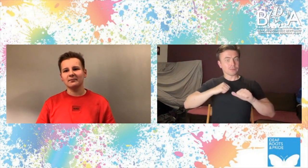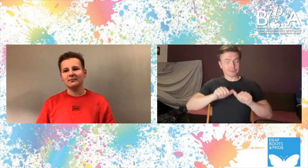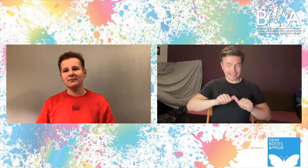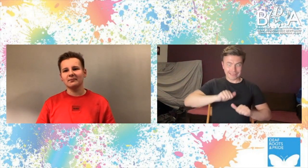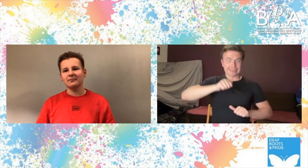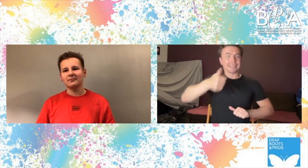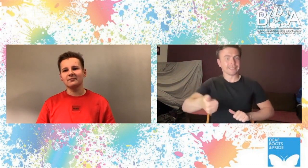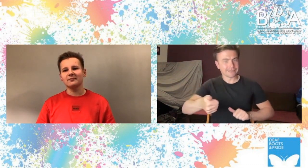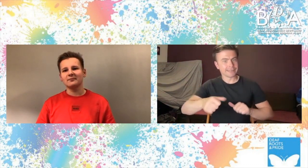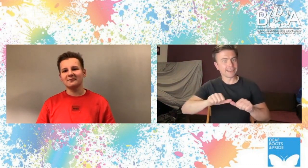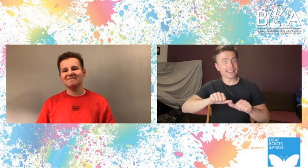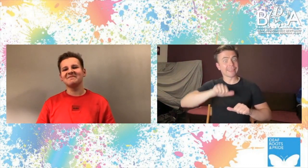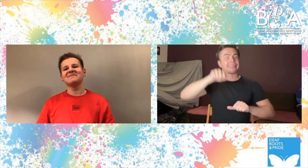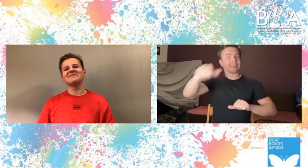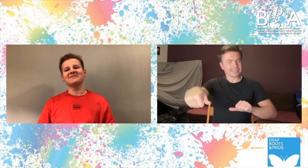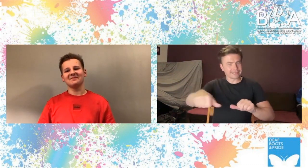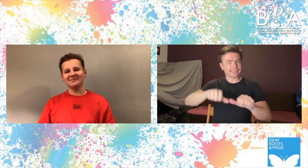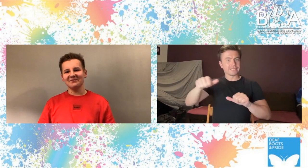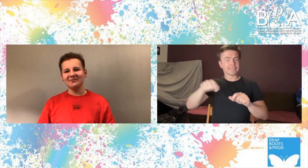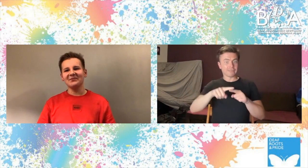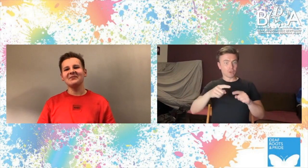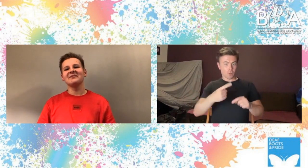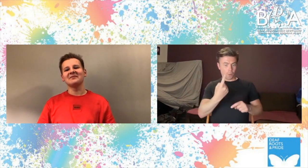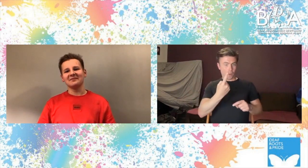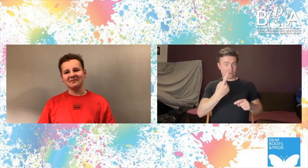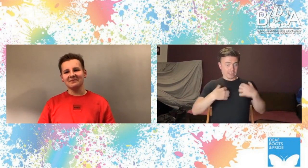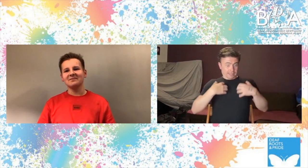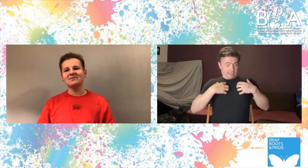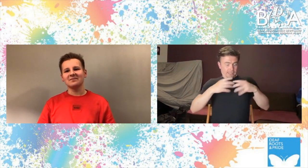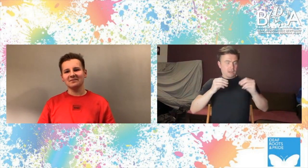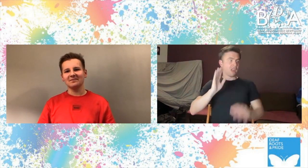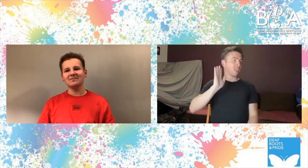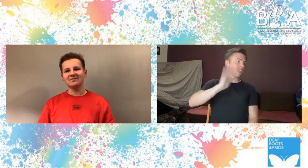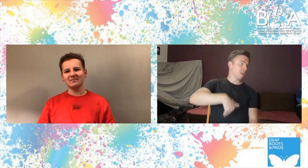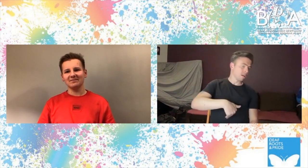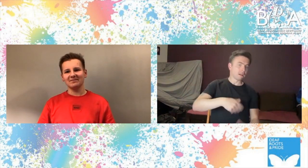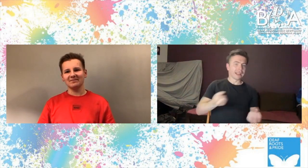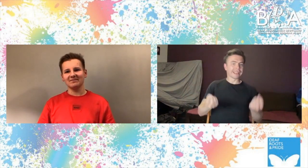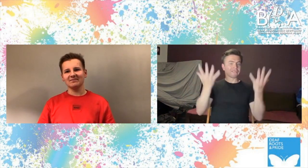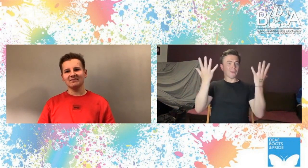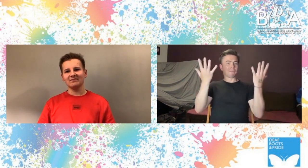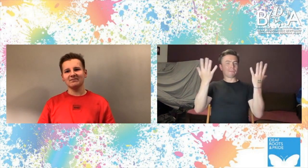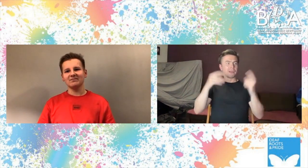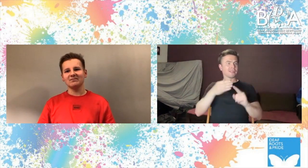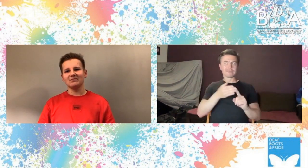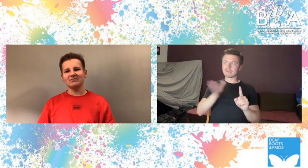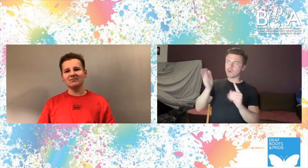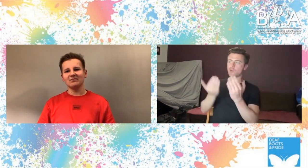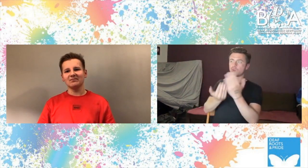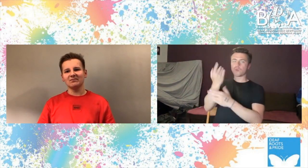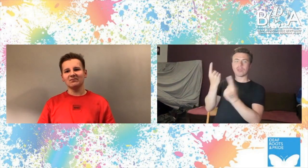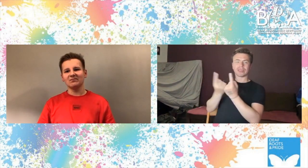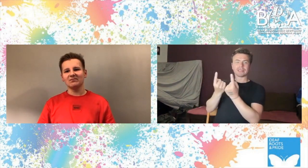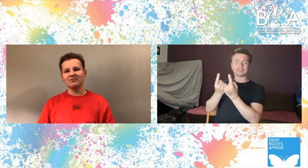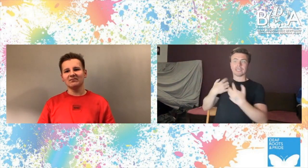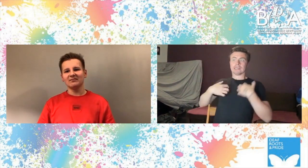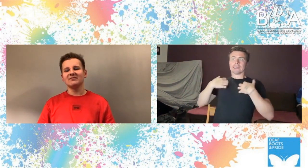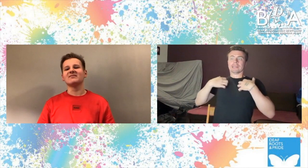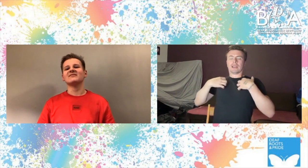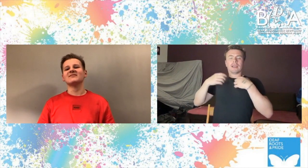onto the next project. Then if you’re proud of that you will be motivated to go to the next one and so on. If you come in all guns blazing and it doesn’t